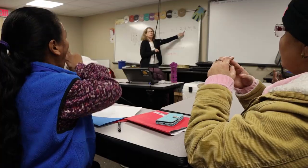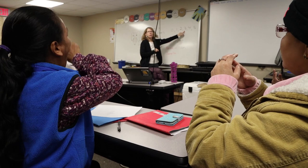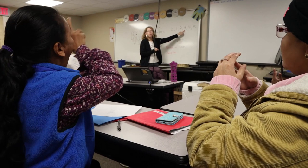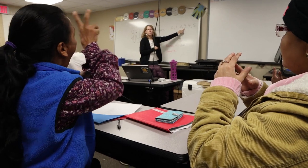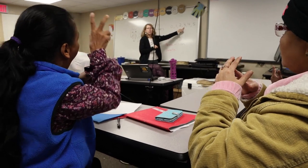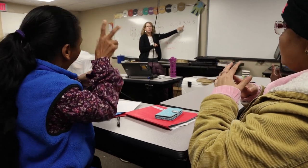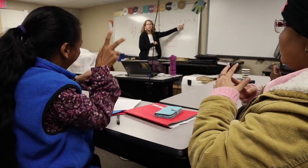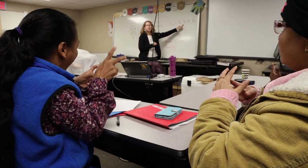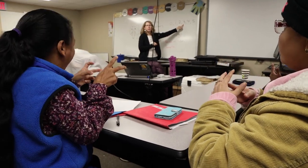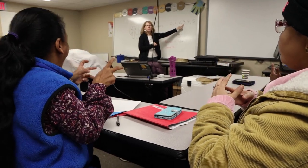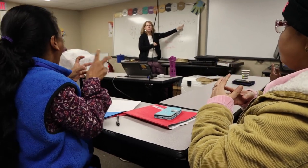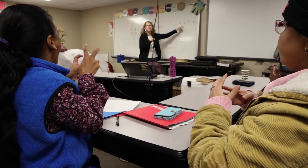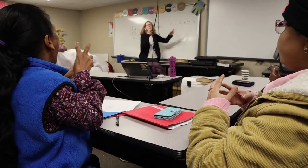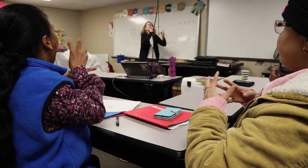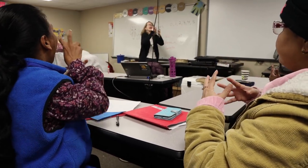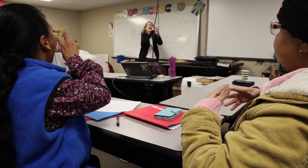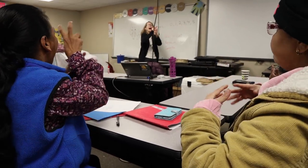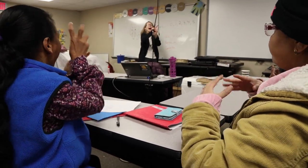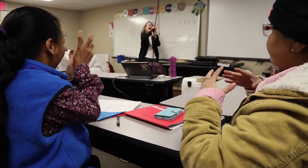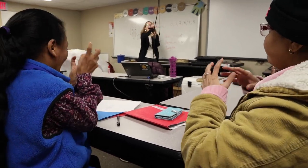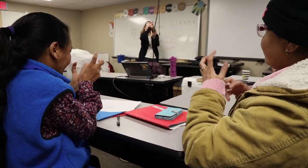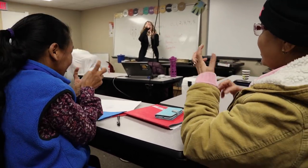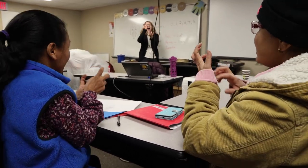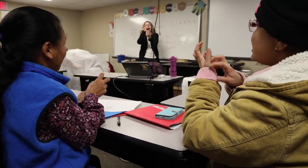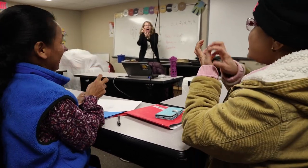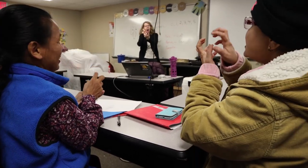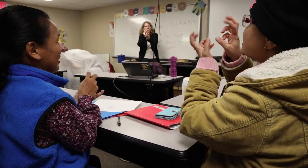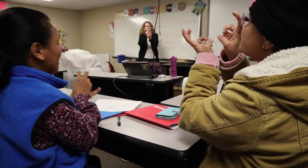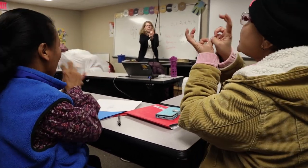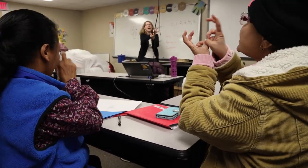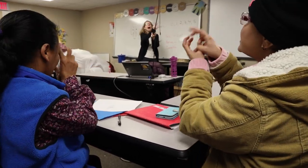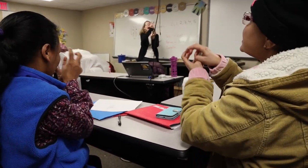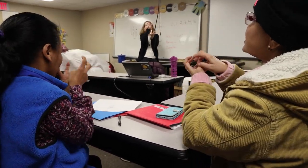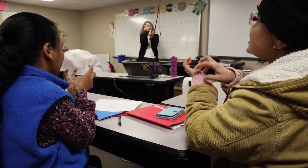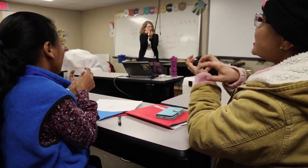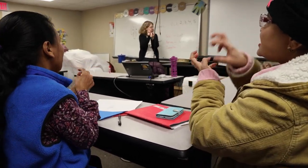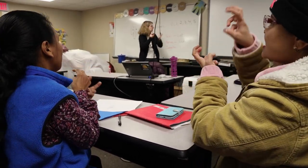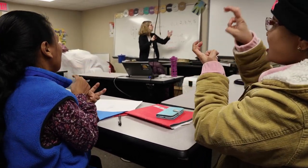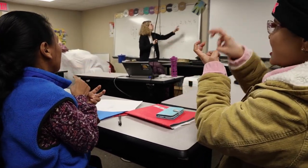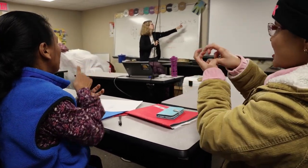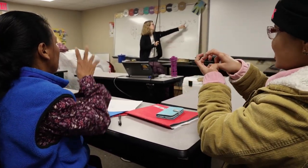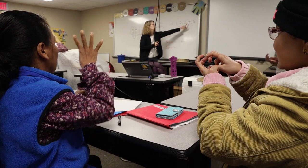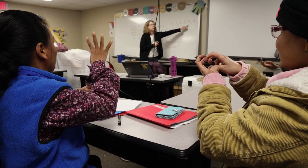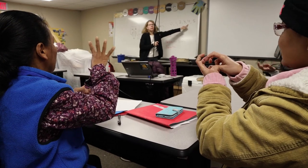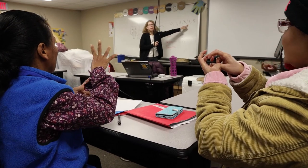(Purna) Nepal has their own visual sign language, and yes, we did